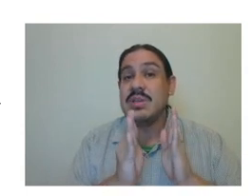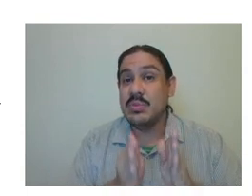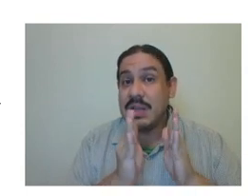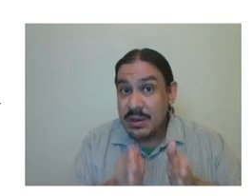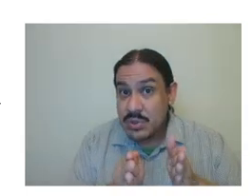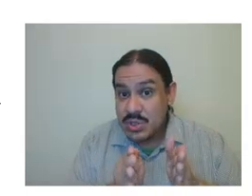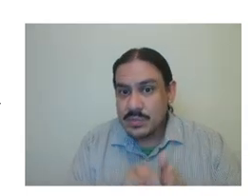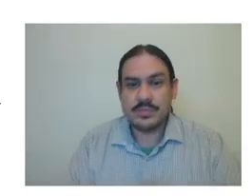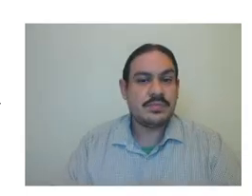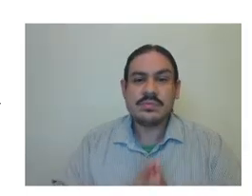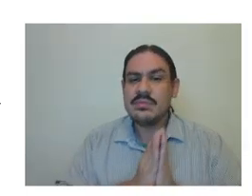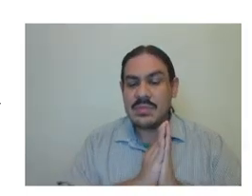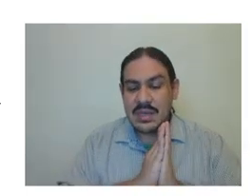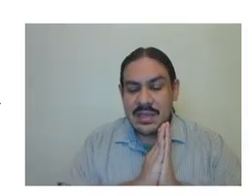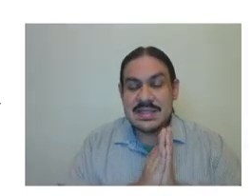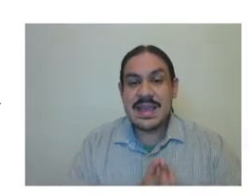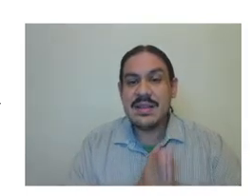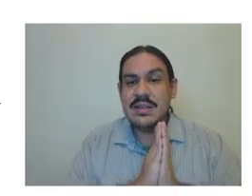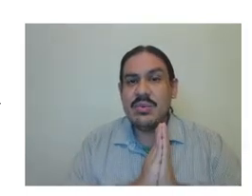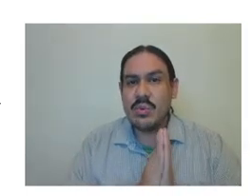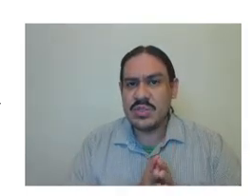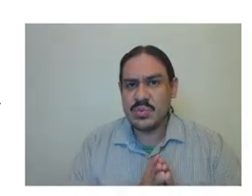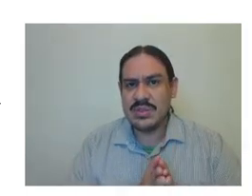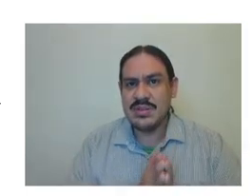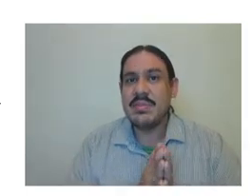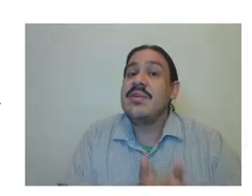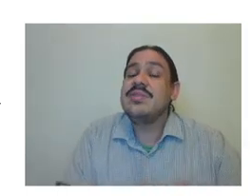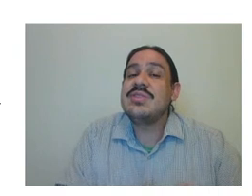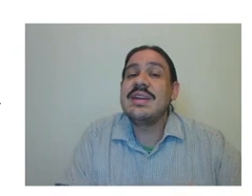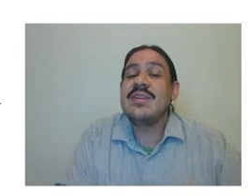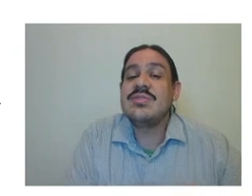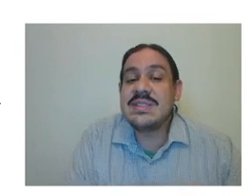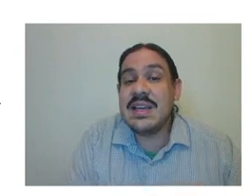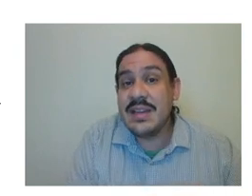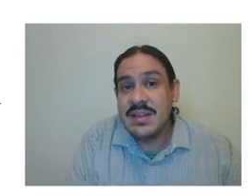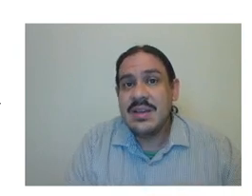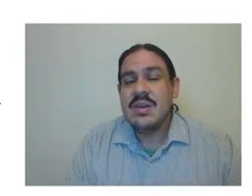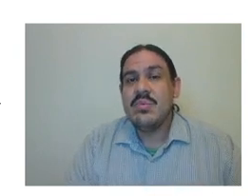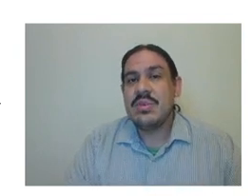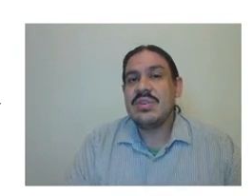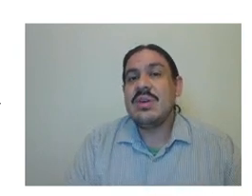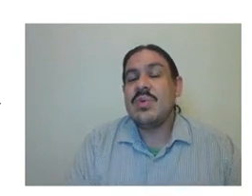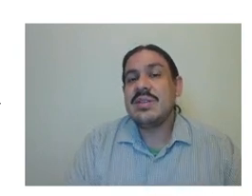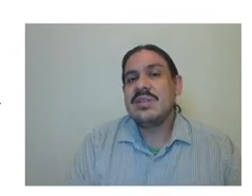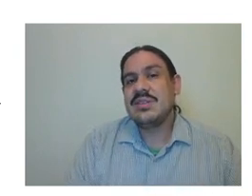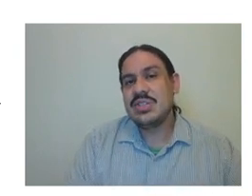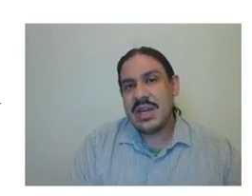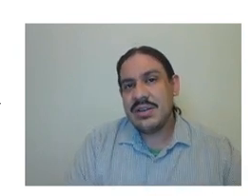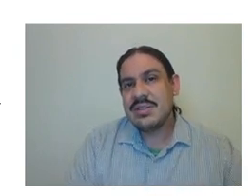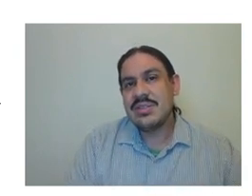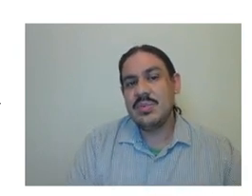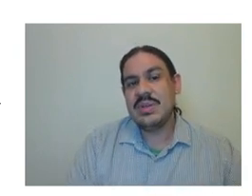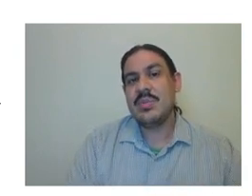of the deaf community or not maybe they will have them in contact with people who